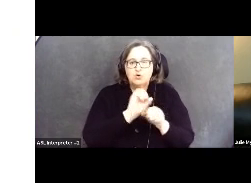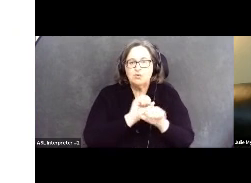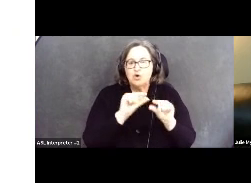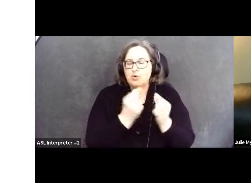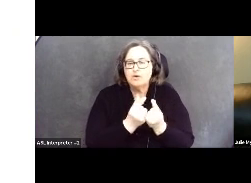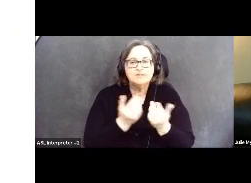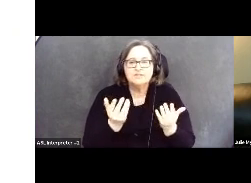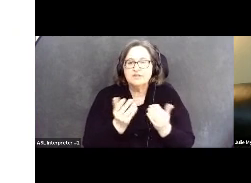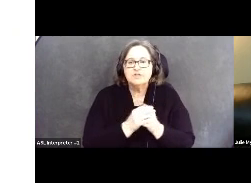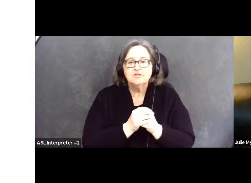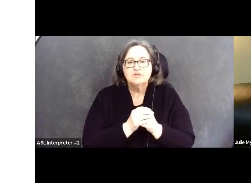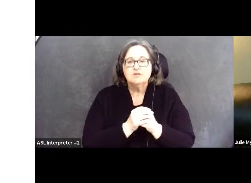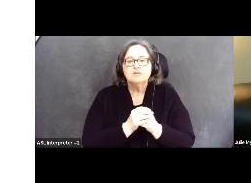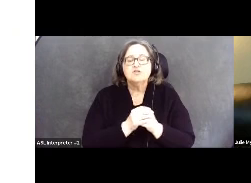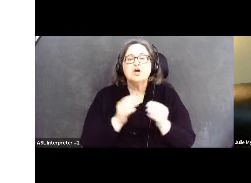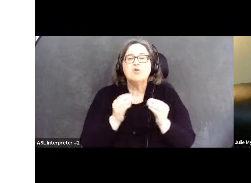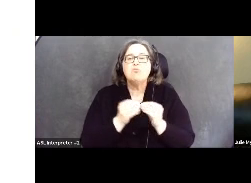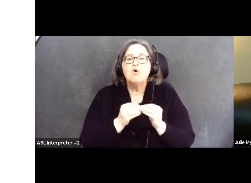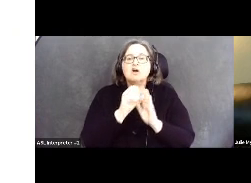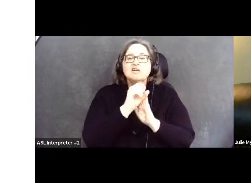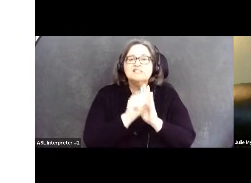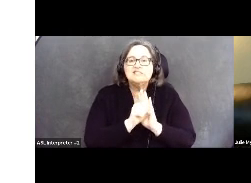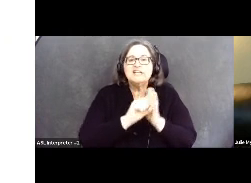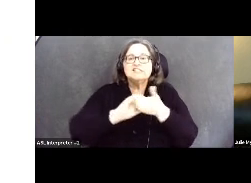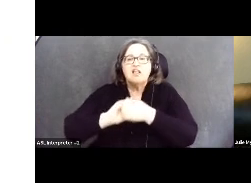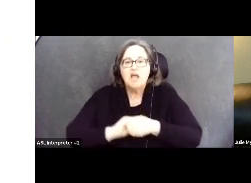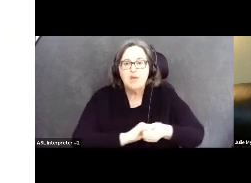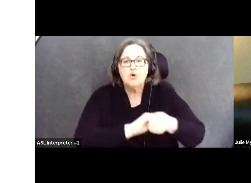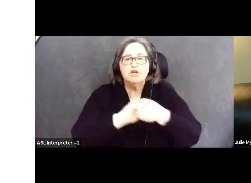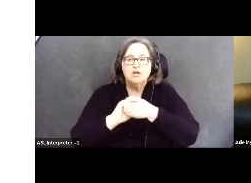greeters, state to state collaboration, and you know, how we're always talking